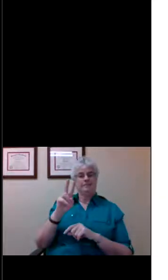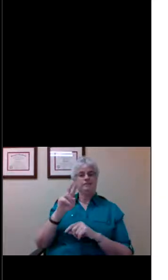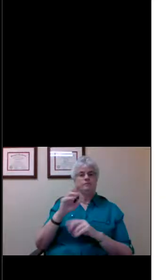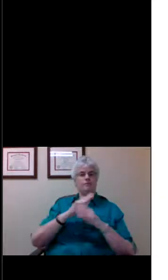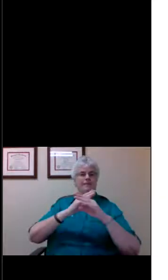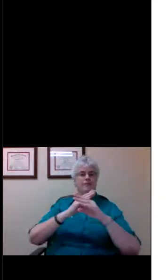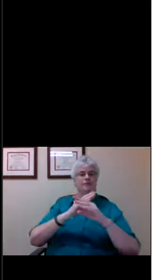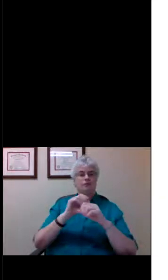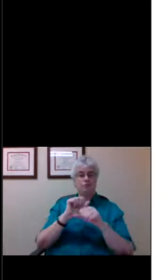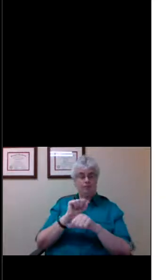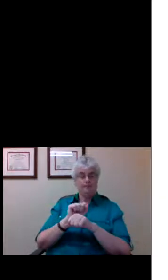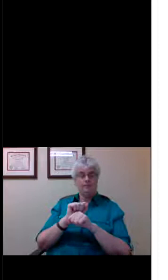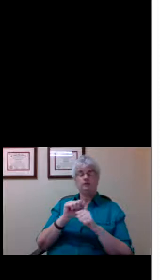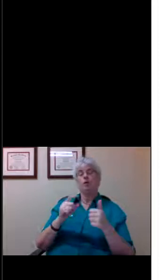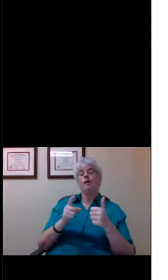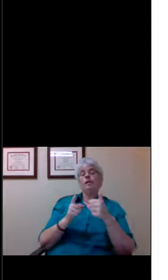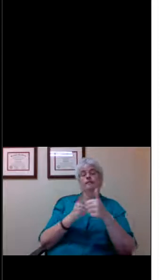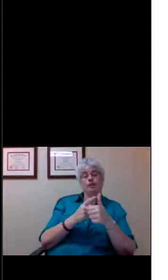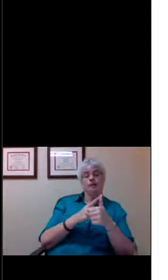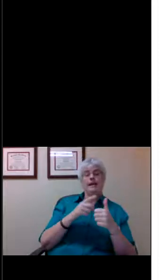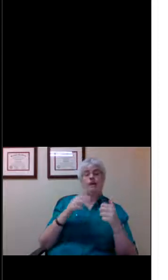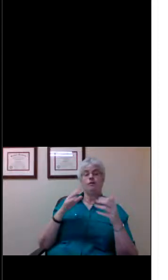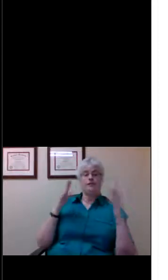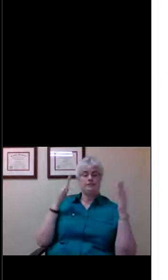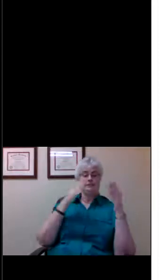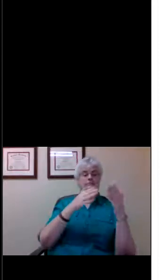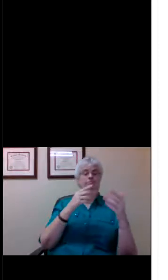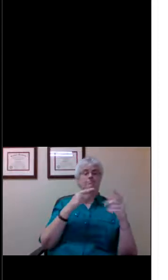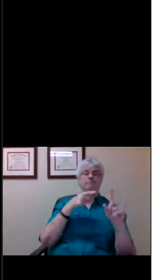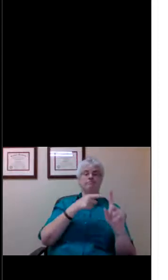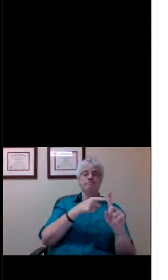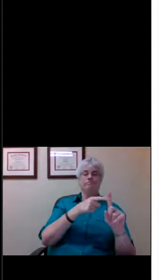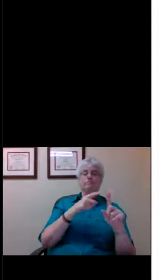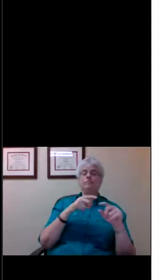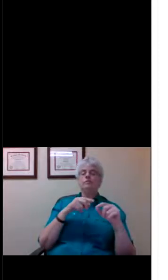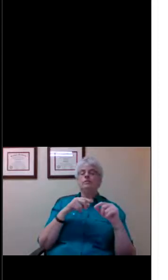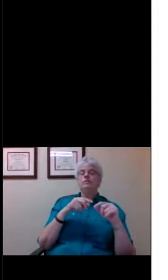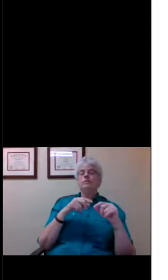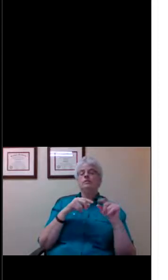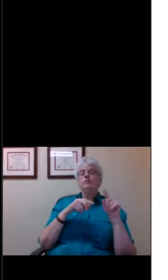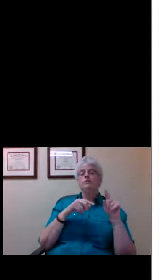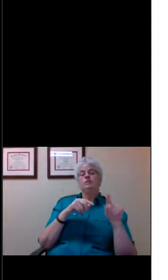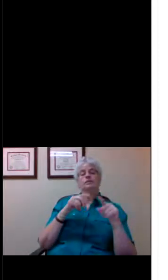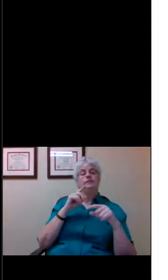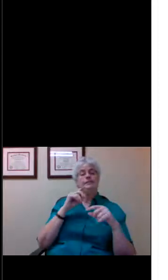on and that kind of speaks to our prevention work here at ICADV. The